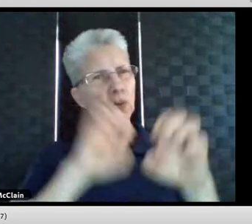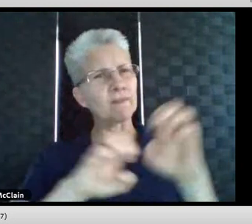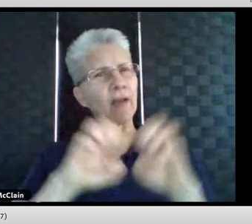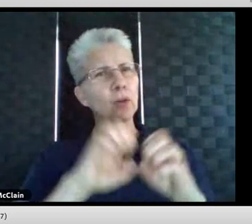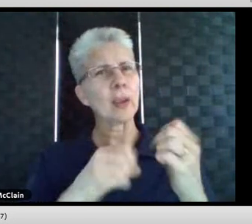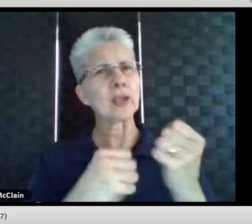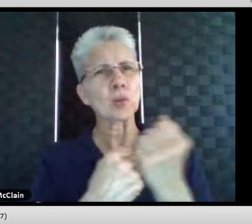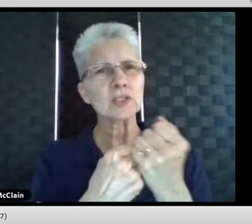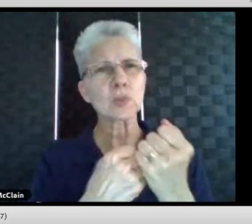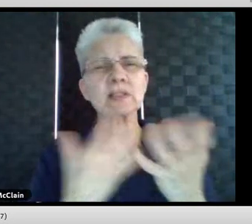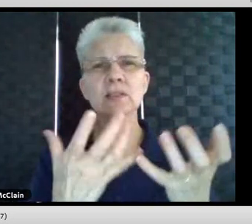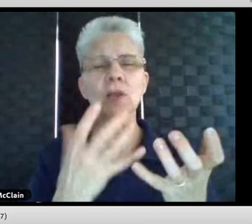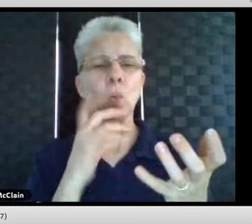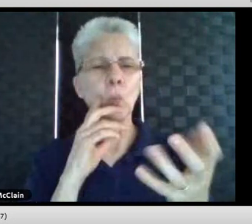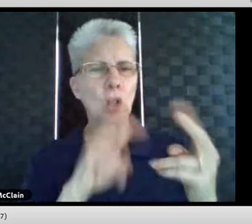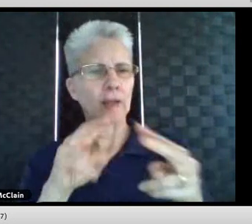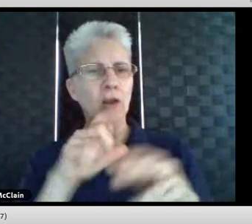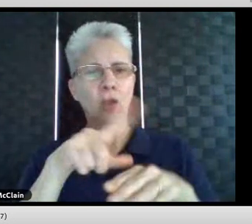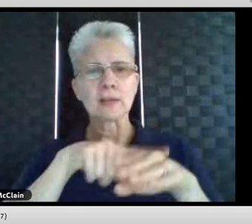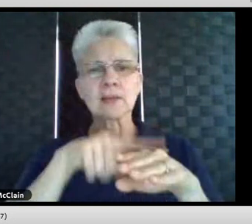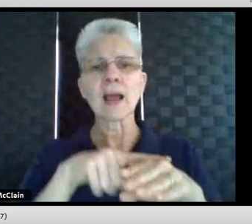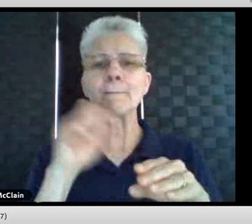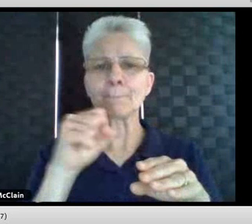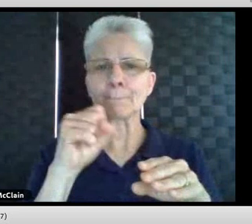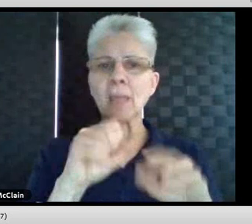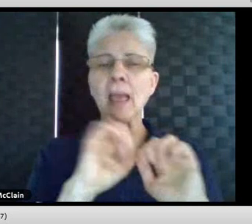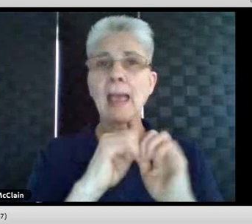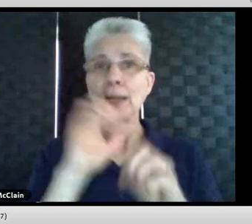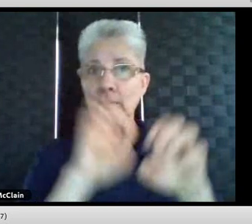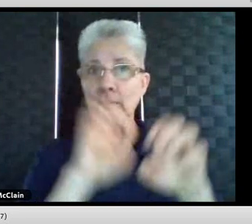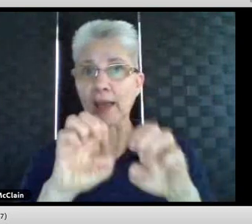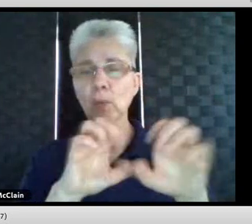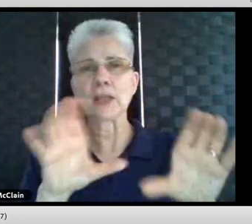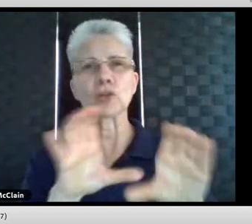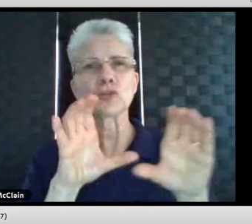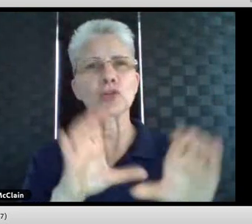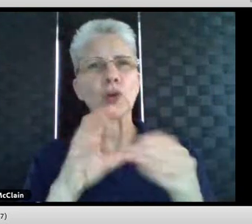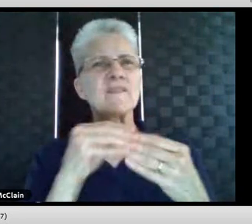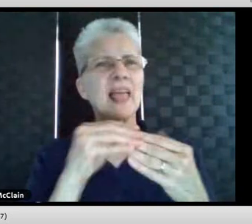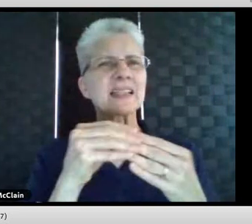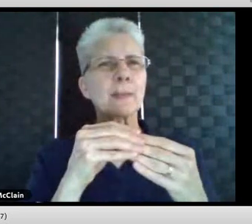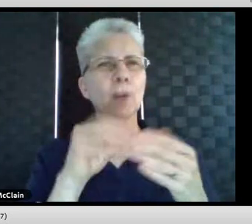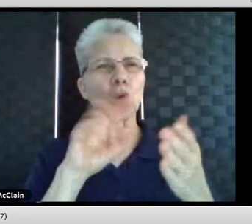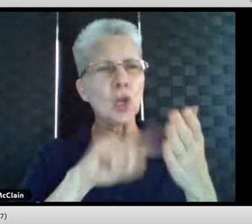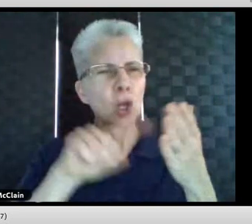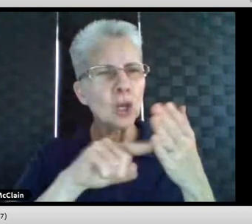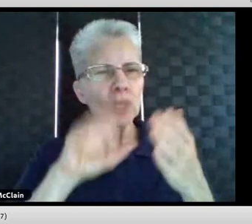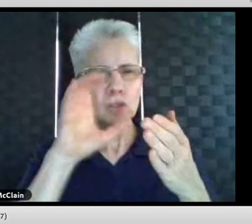You know, we look at that all the time, how to do flexible search strategies and share those.